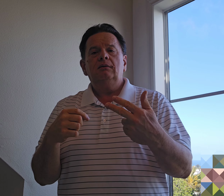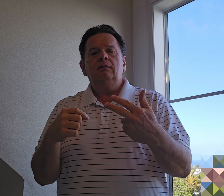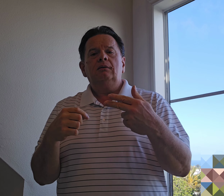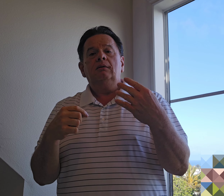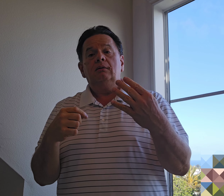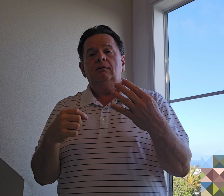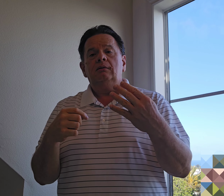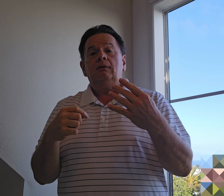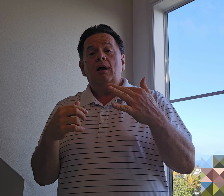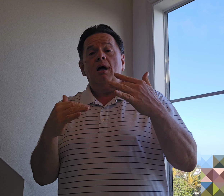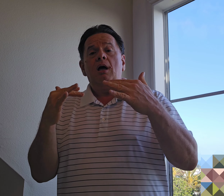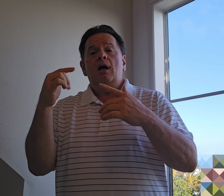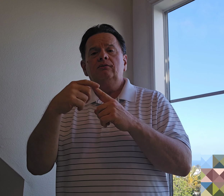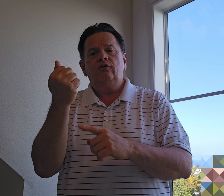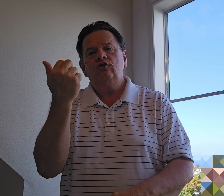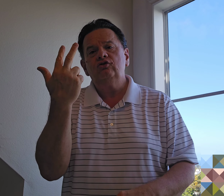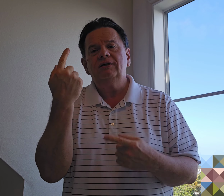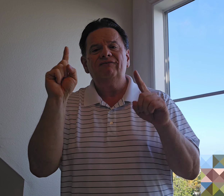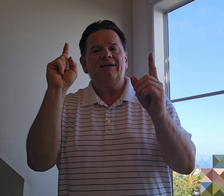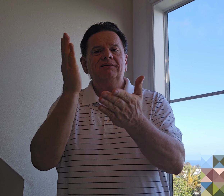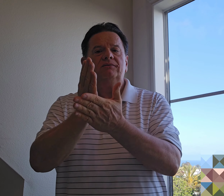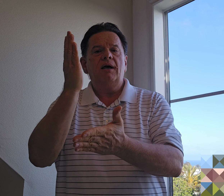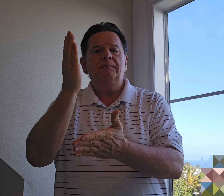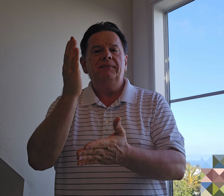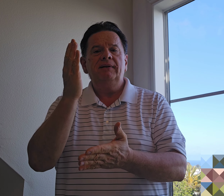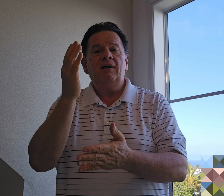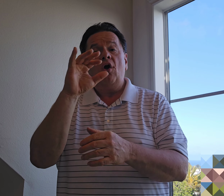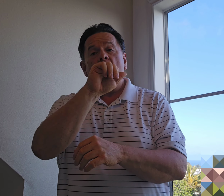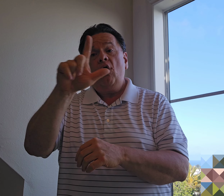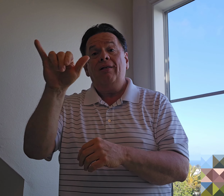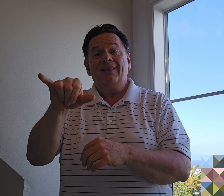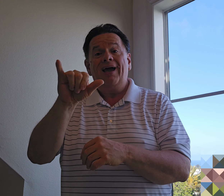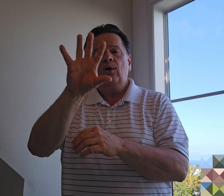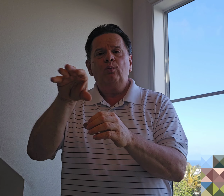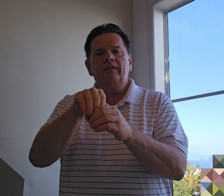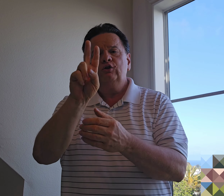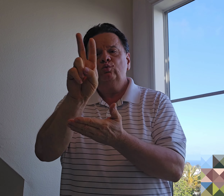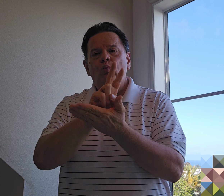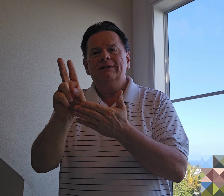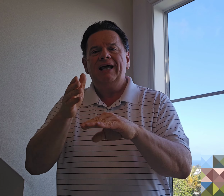One, two, three, four, five, all the way up to thirteen and stopped.